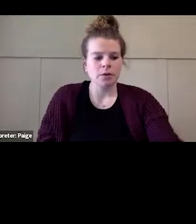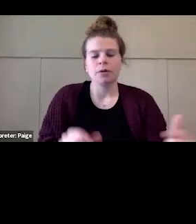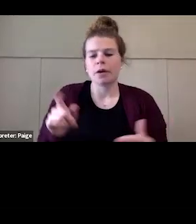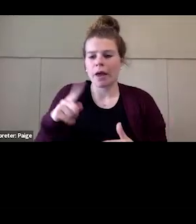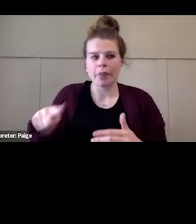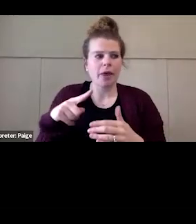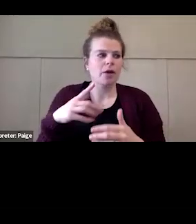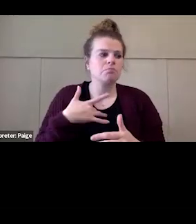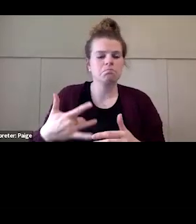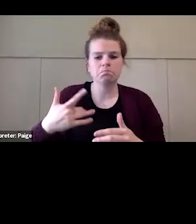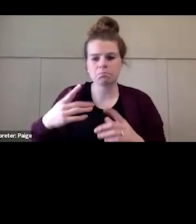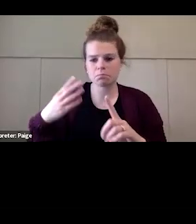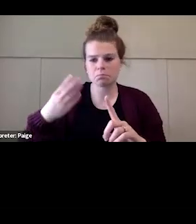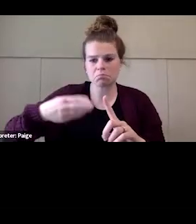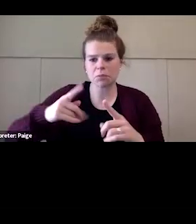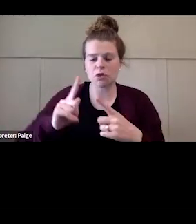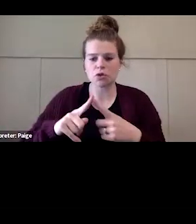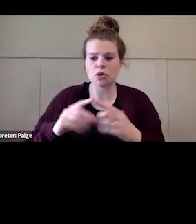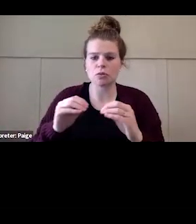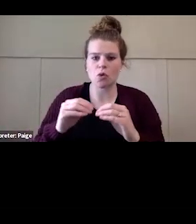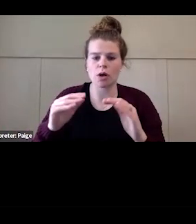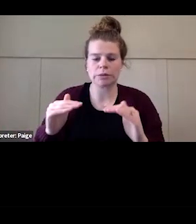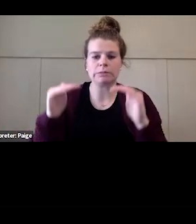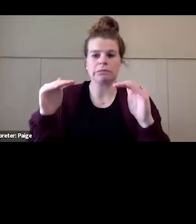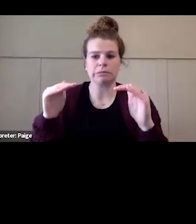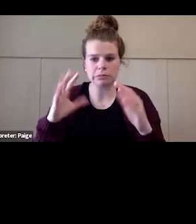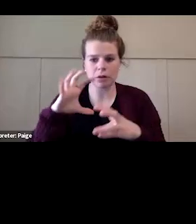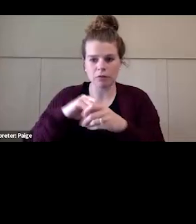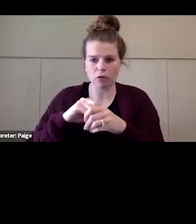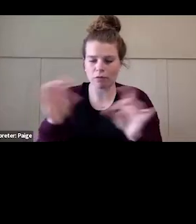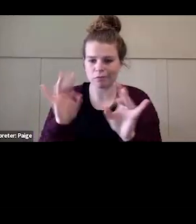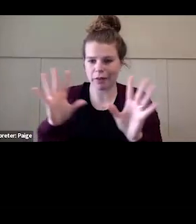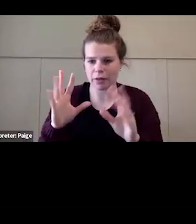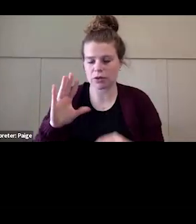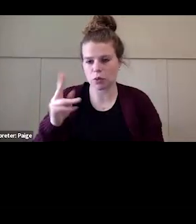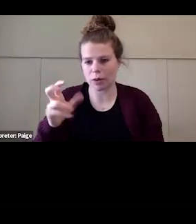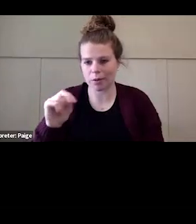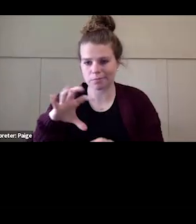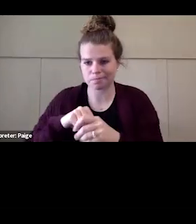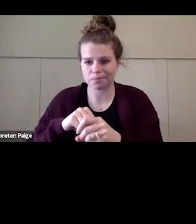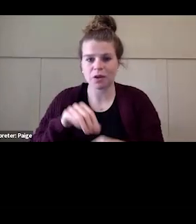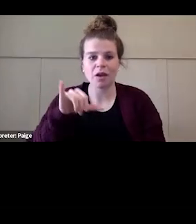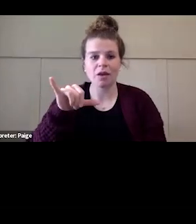to the higher-acuity 911 calls that may involve violence or a weapon. And this partnership was created